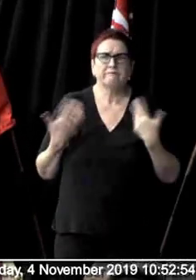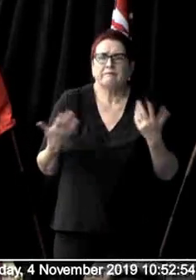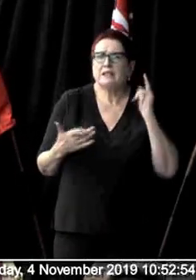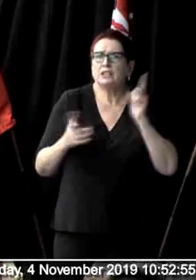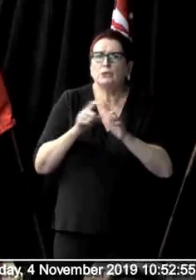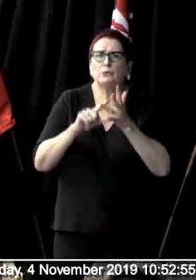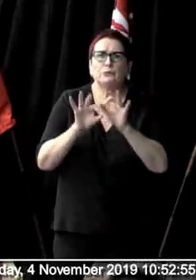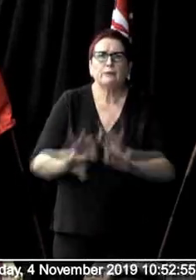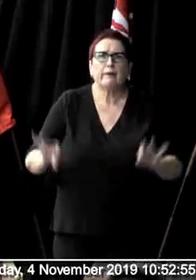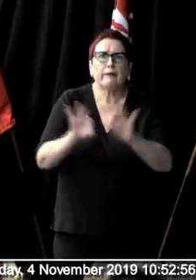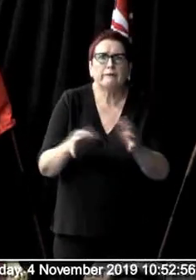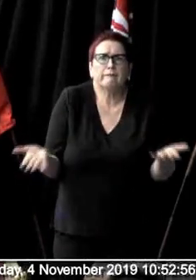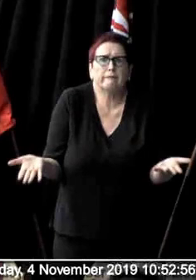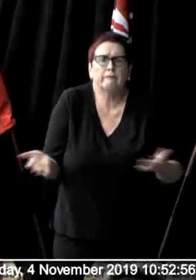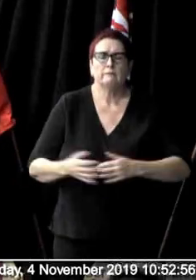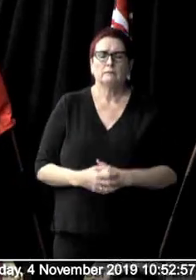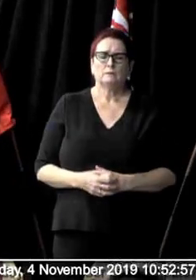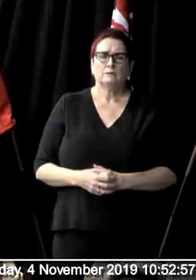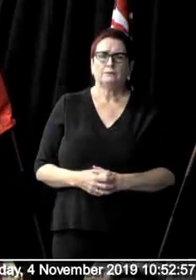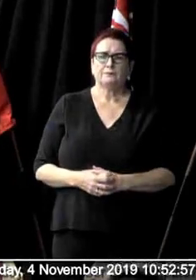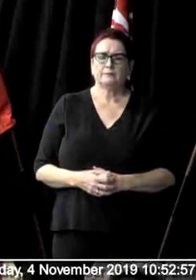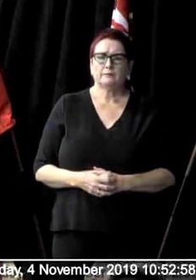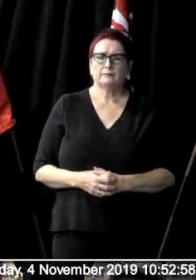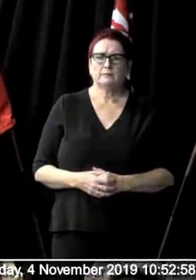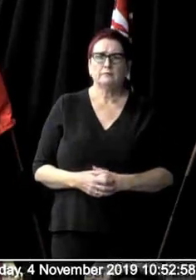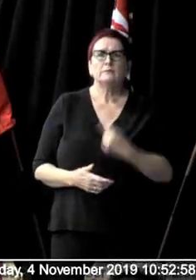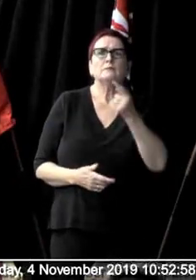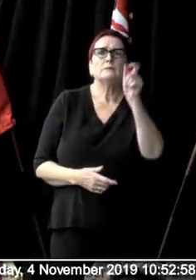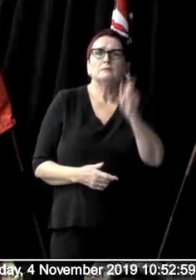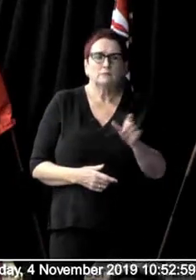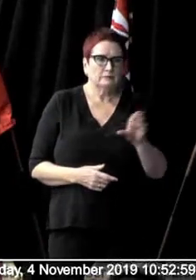One of the stories relayed in a submission from CYDA, that is Children and Young